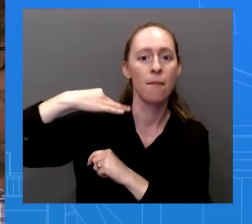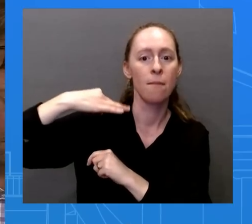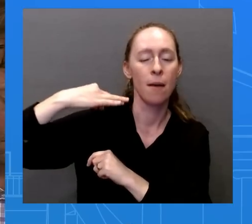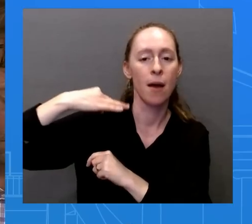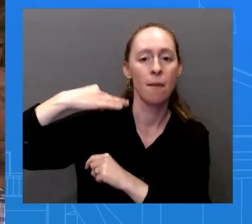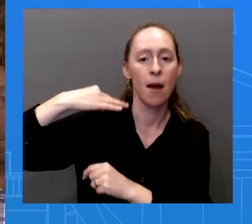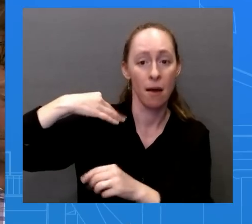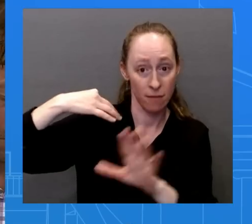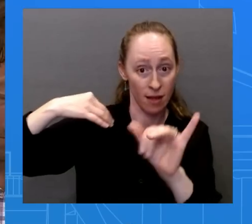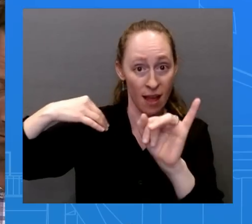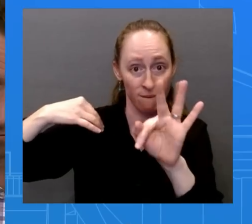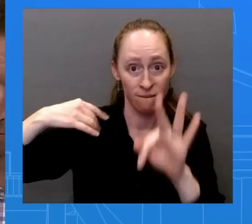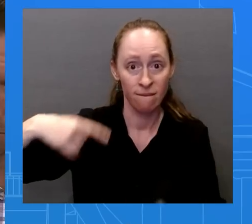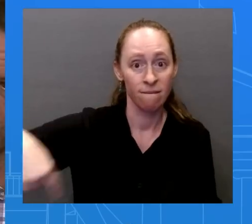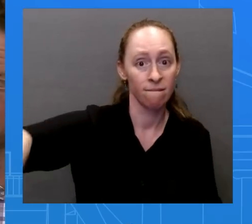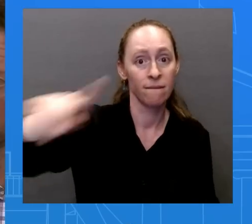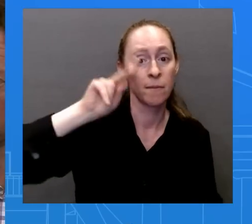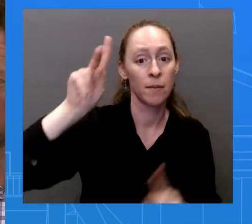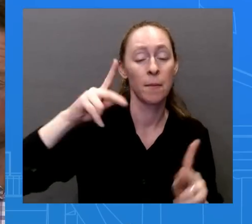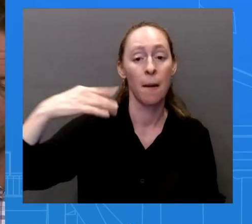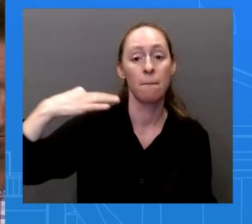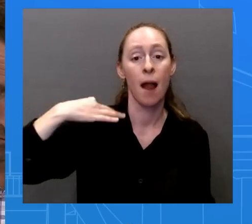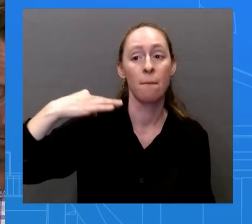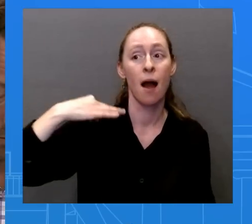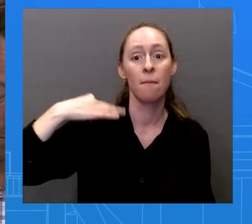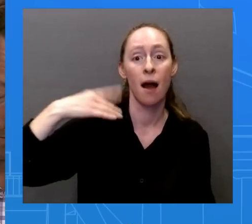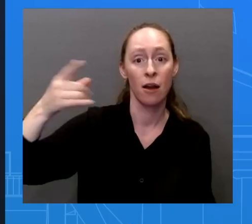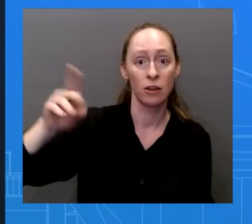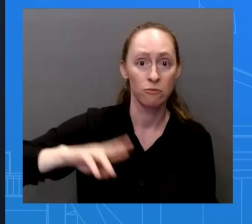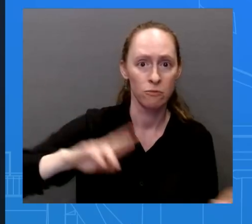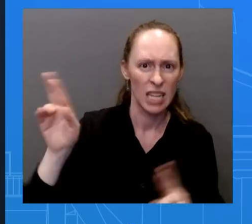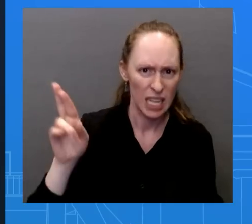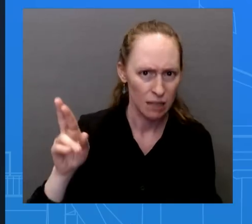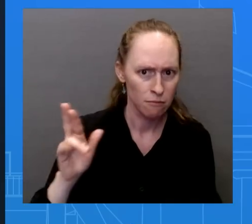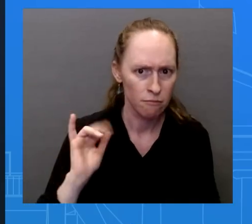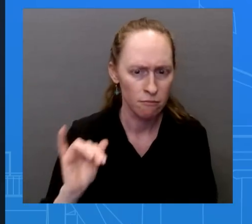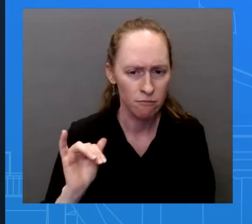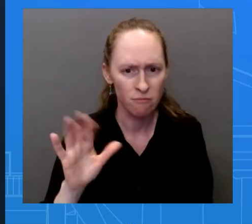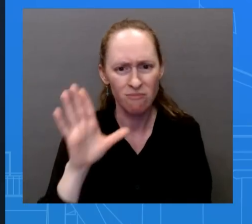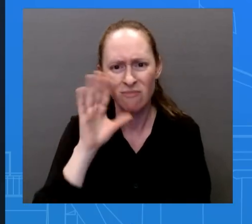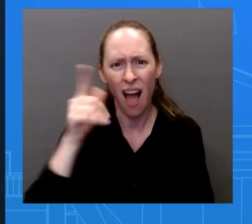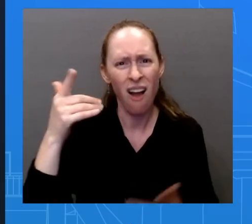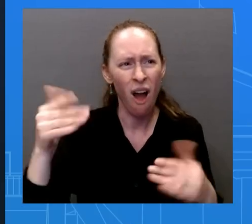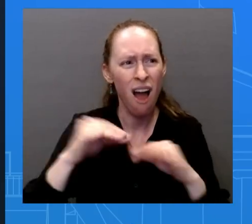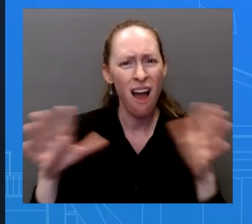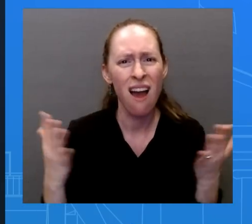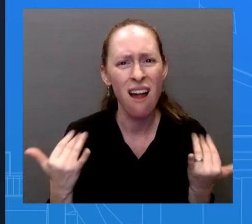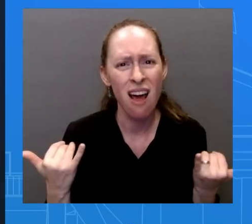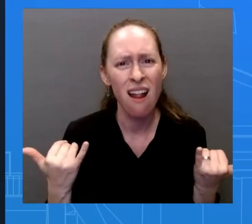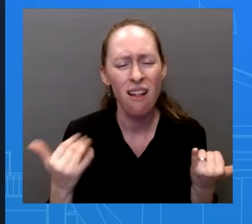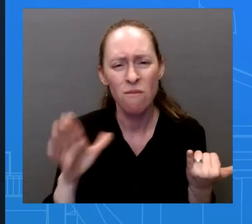I guess, why is there no relief going out today for that? Ms. Jean-Pierre: So, look, we wanted to make sure that we were --